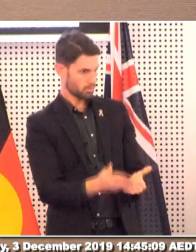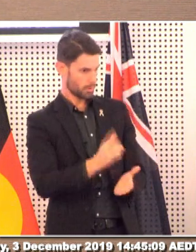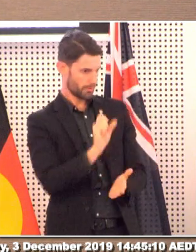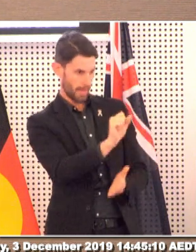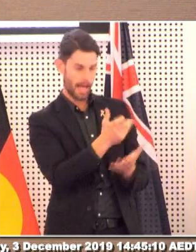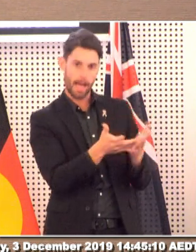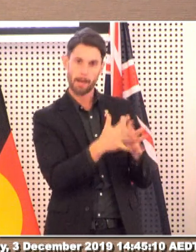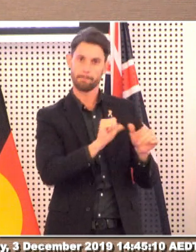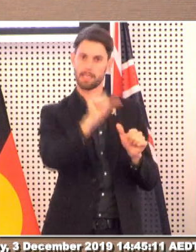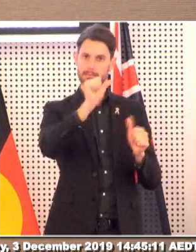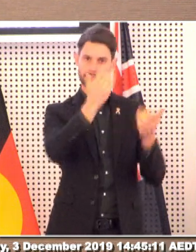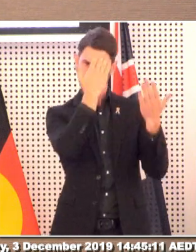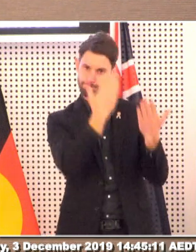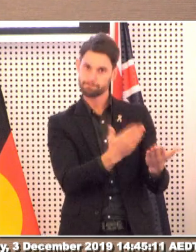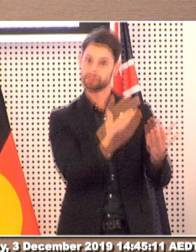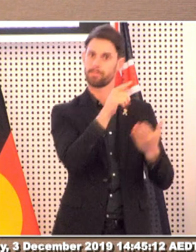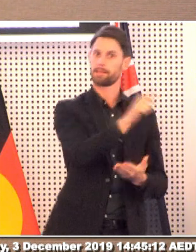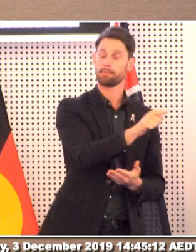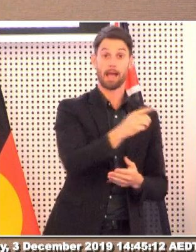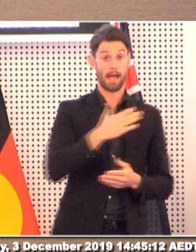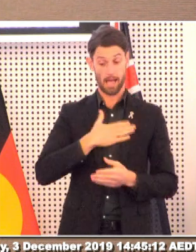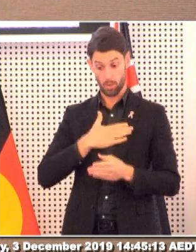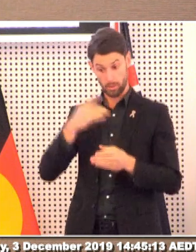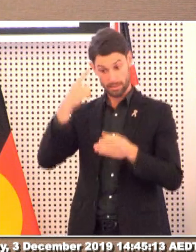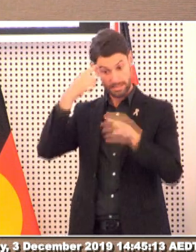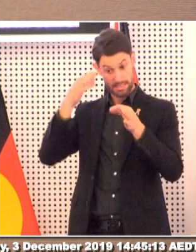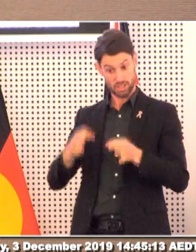And so our decisions sometimes do seem to be very small.